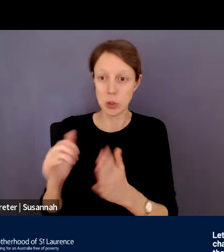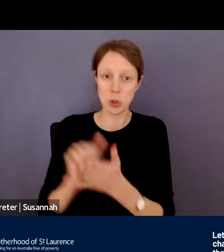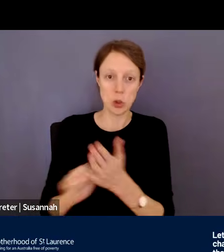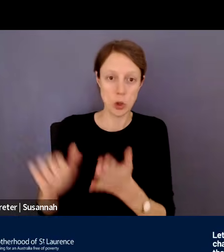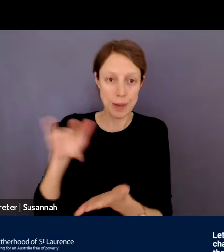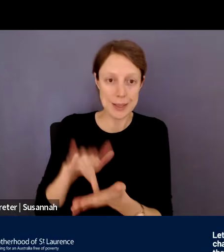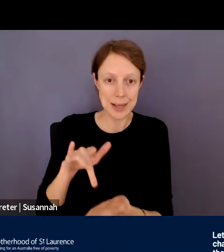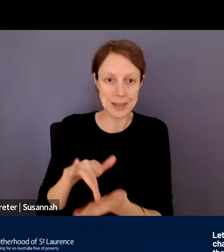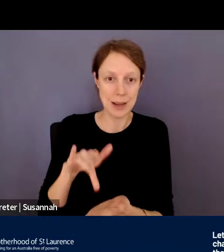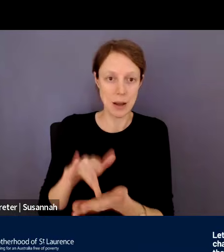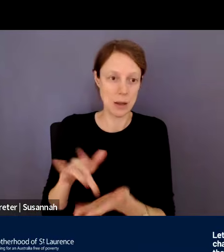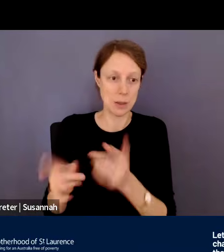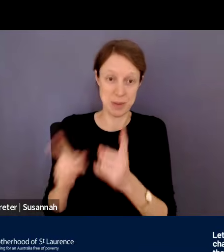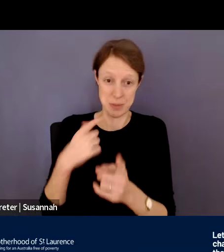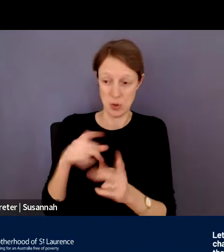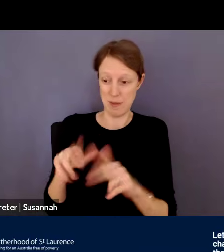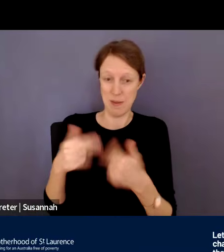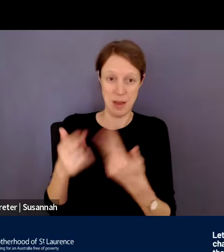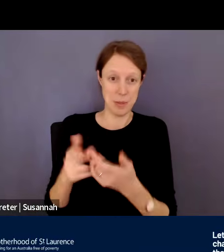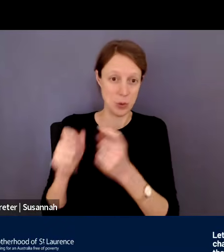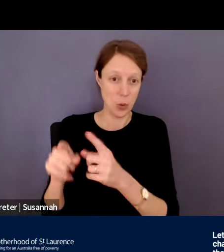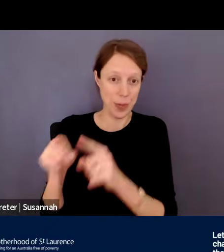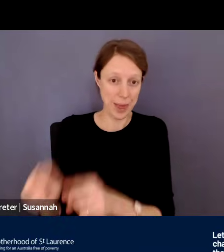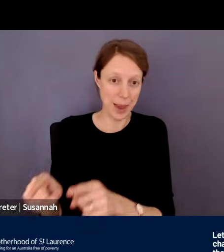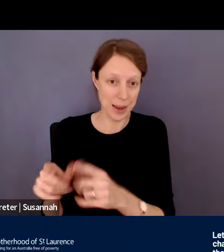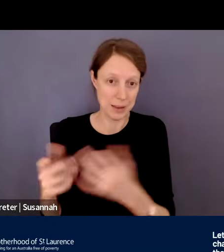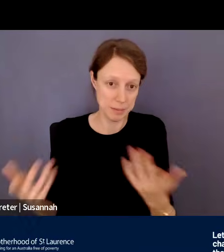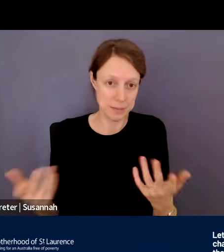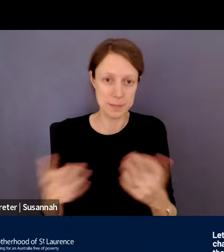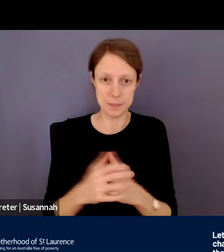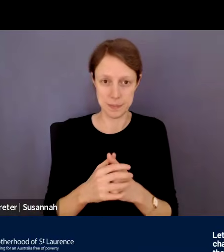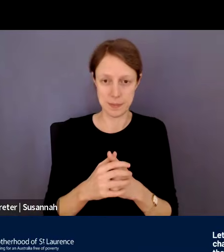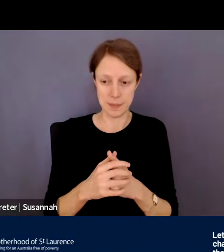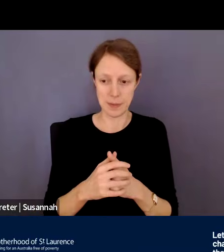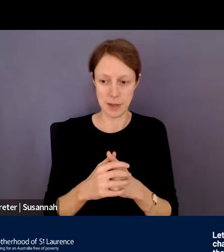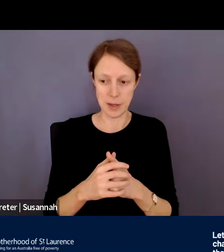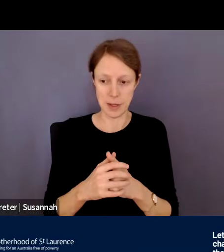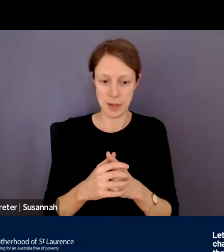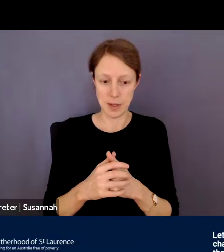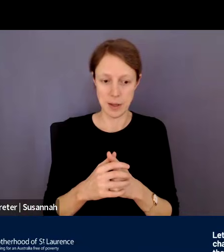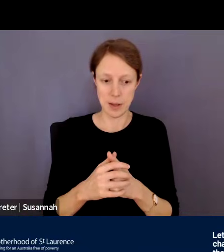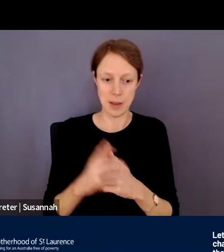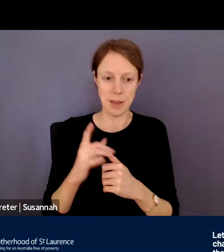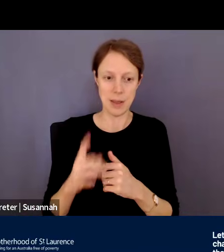because that's where families are going. And it's about having the investment with building the